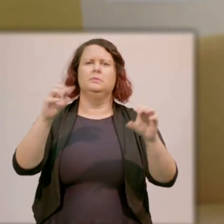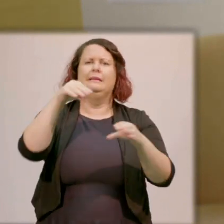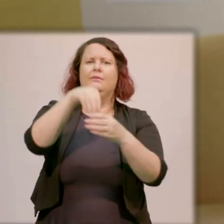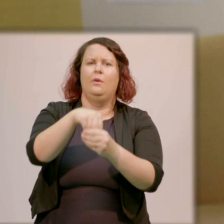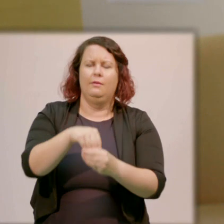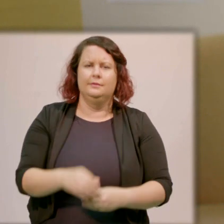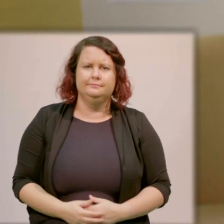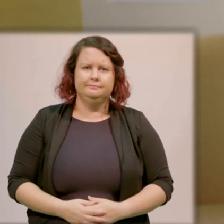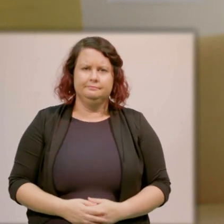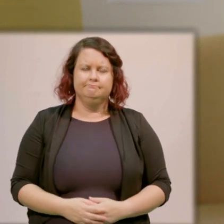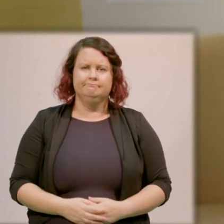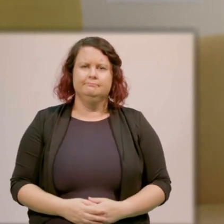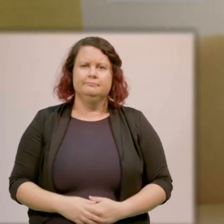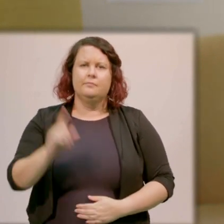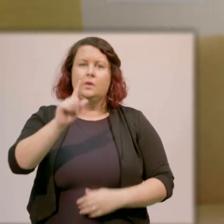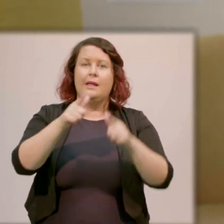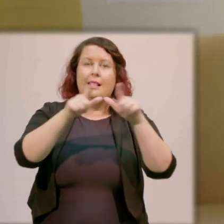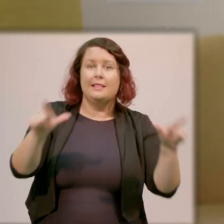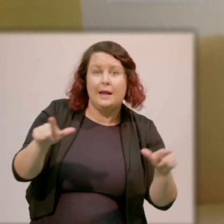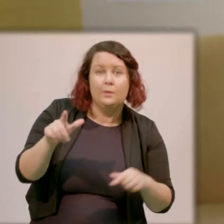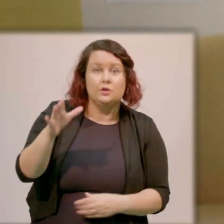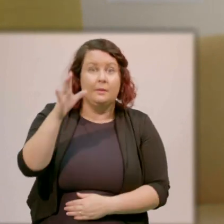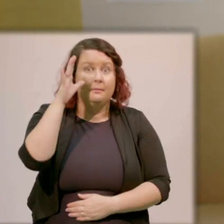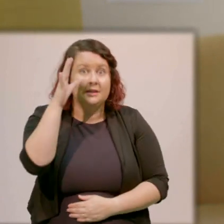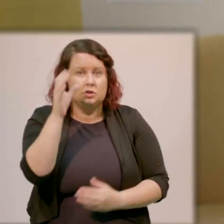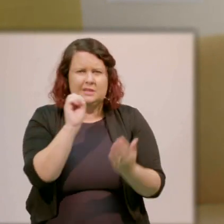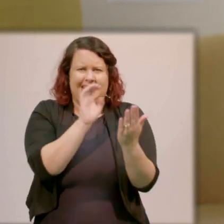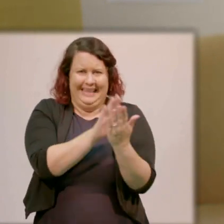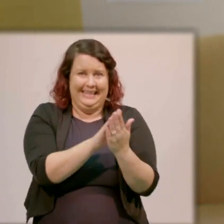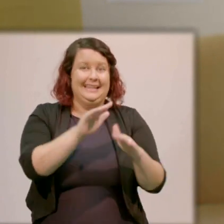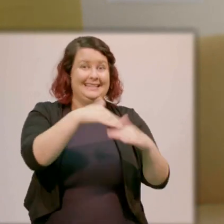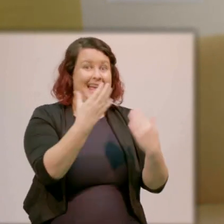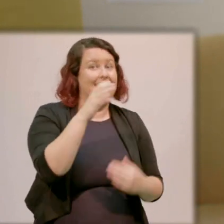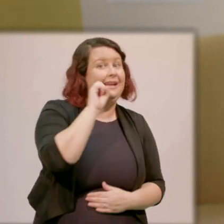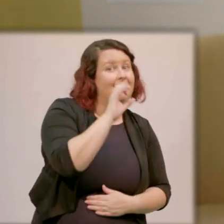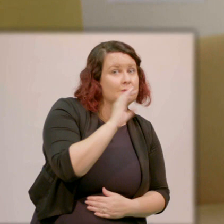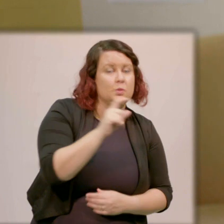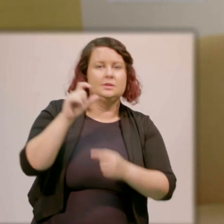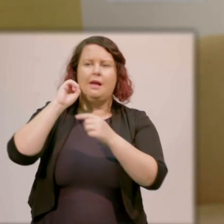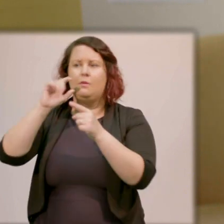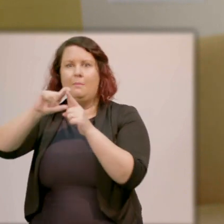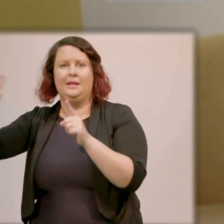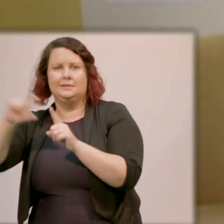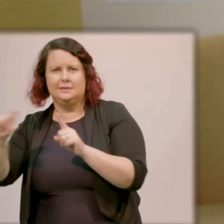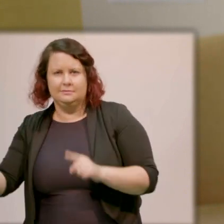and their features. So what are the language, visual and audio features used, in daily cartoons and comics?